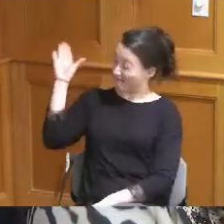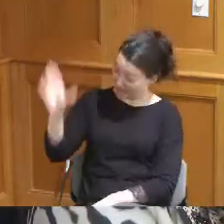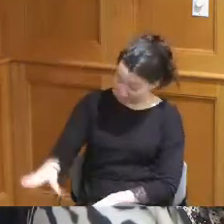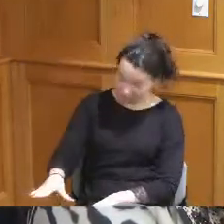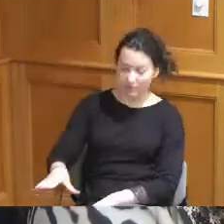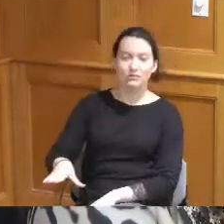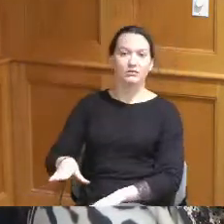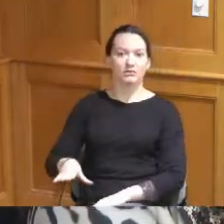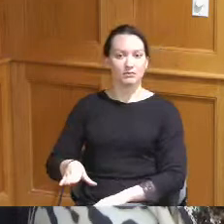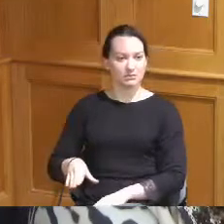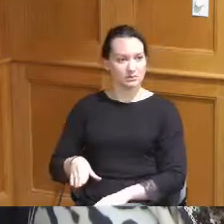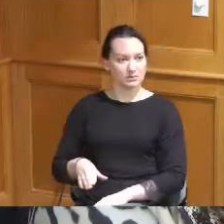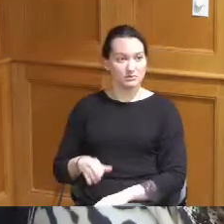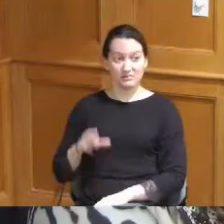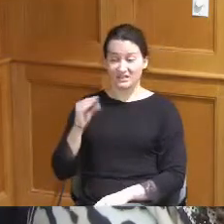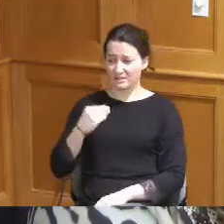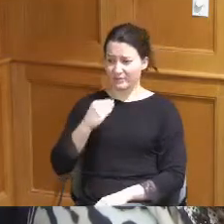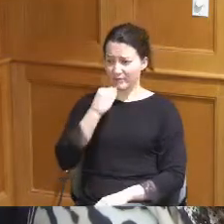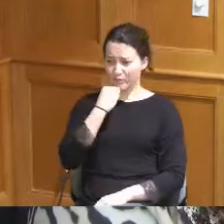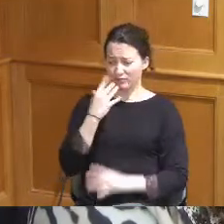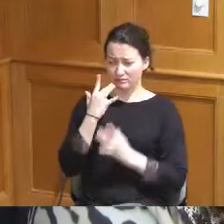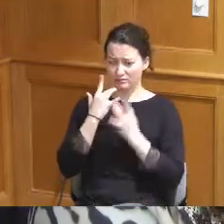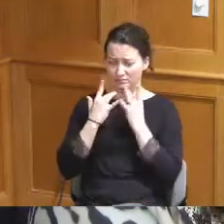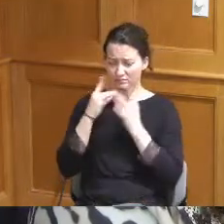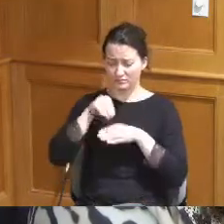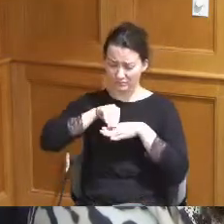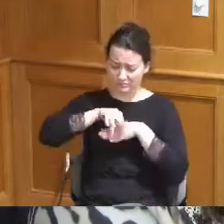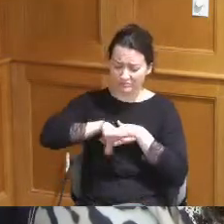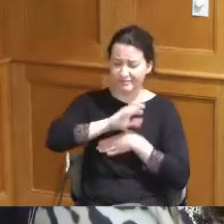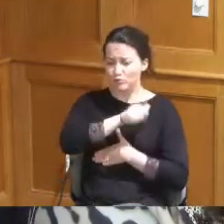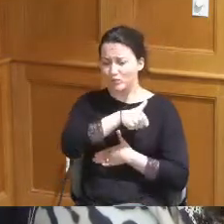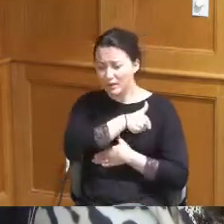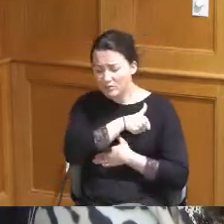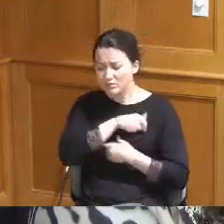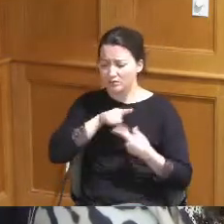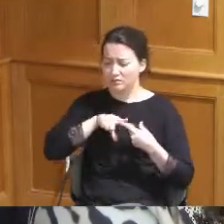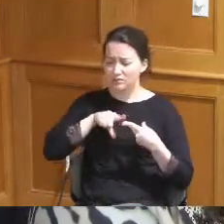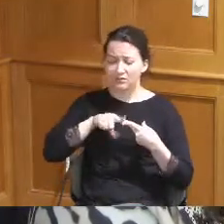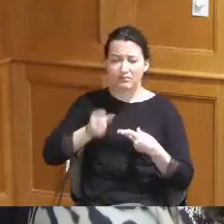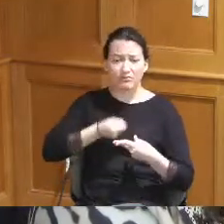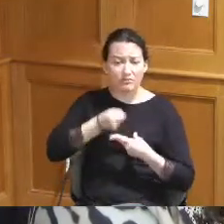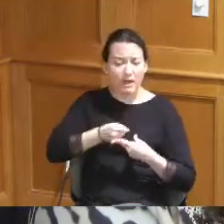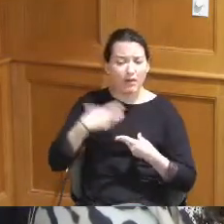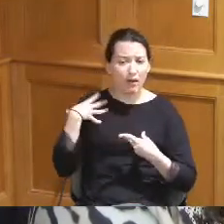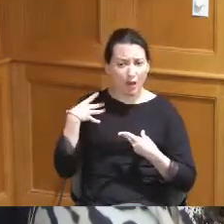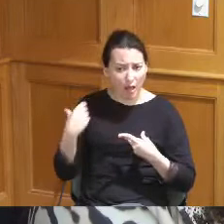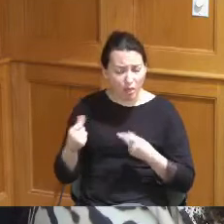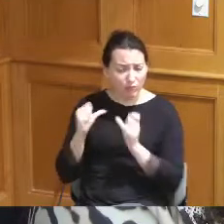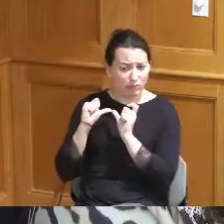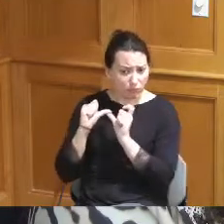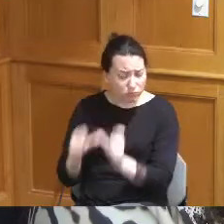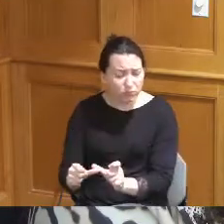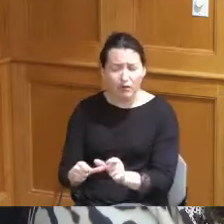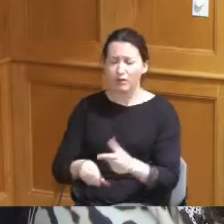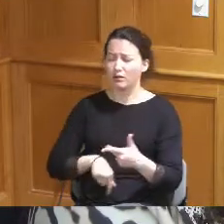actually not having food it impacts your attitude it impacts your health on a long term and also for